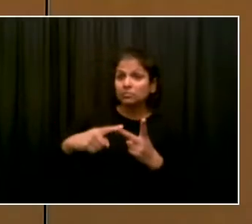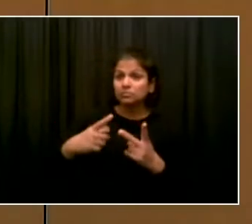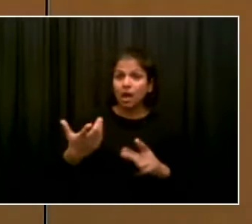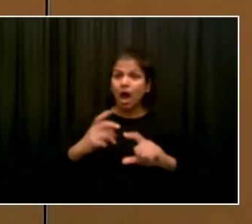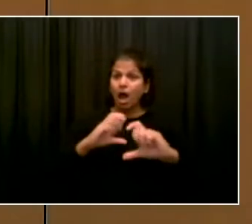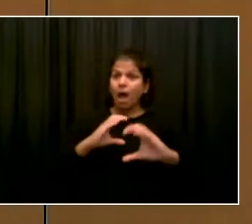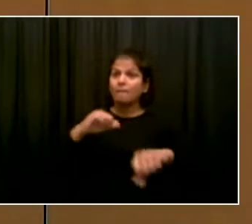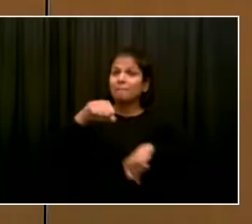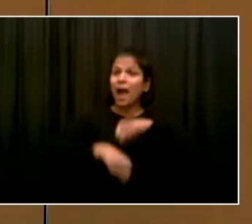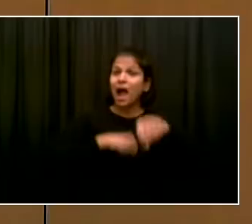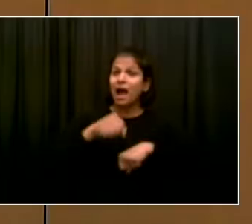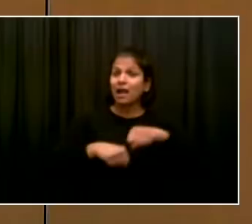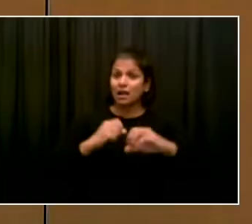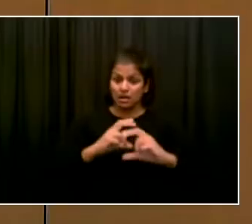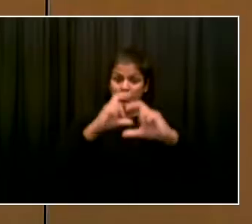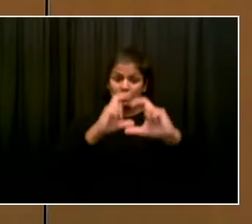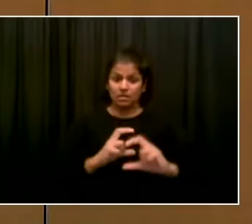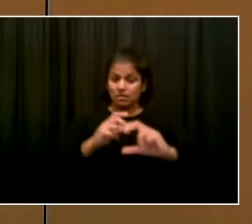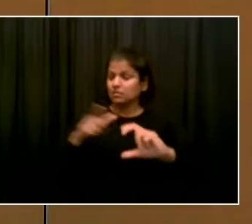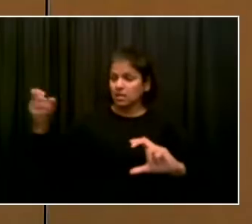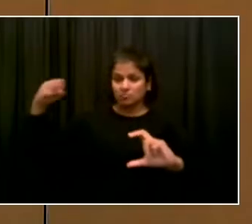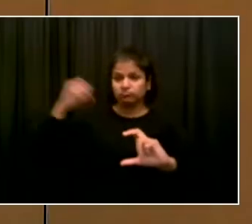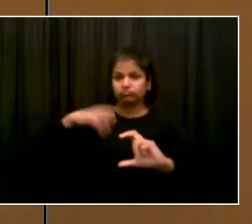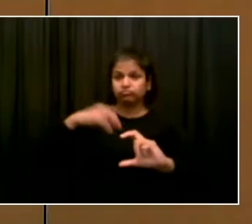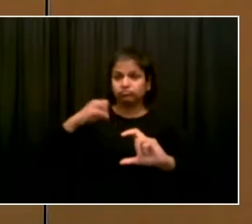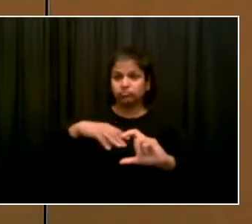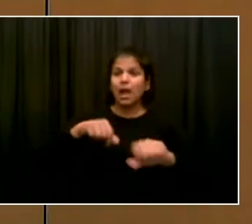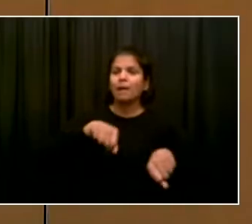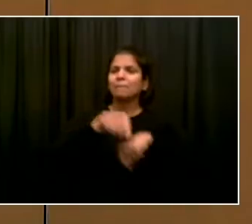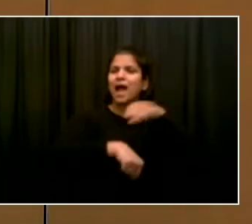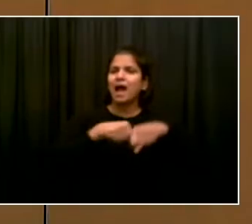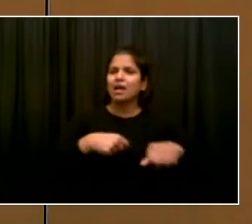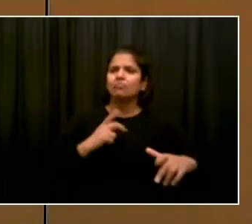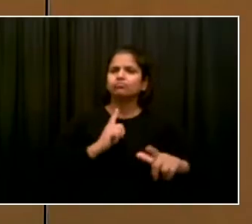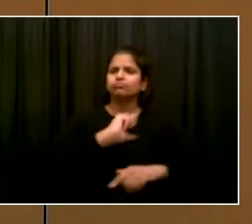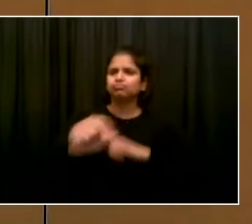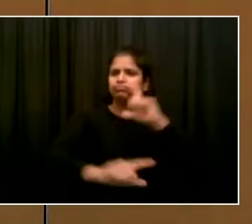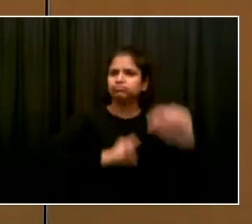CENTERS INTO CARGO BIKES, ETC. I THINK THERE'S A WAY THERE TO